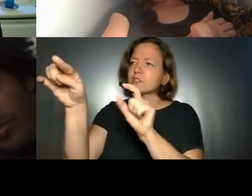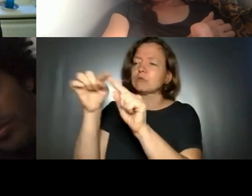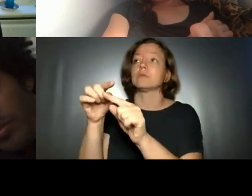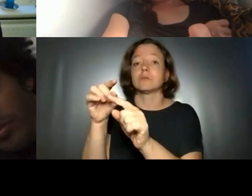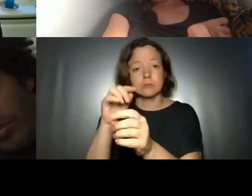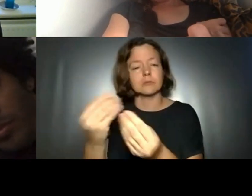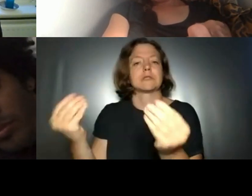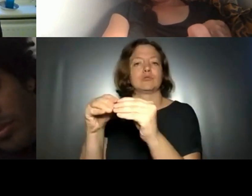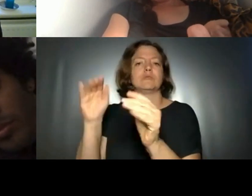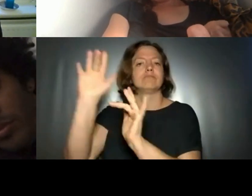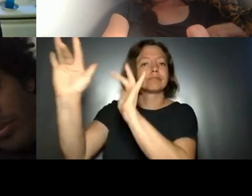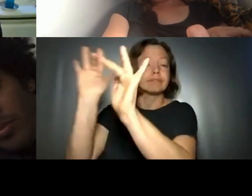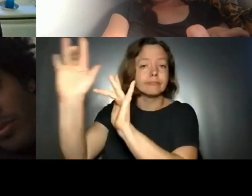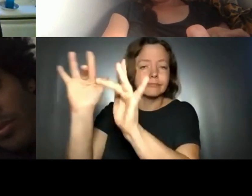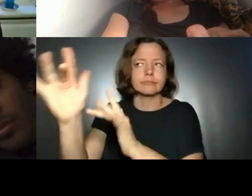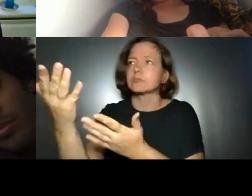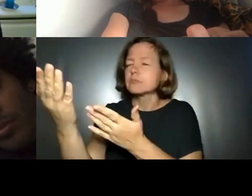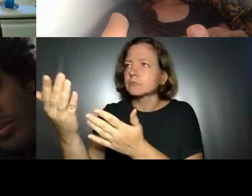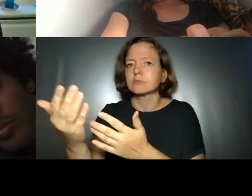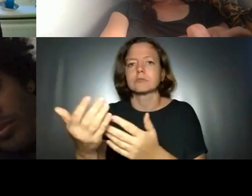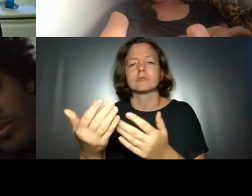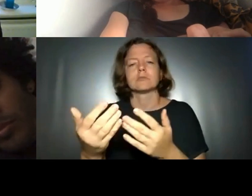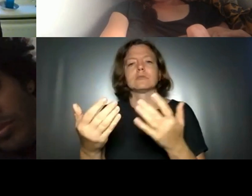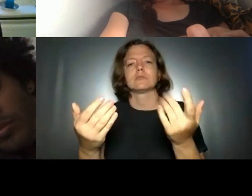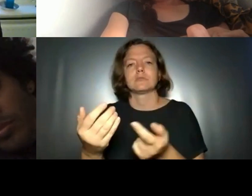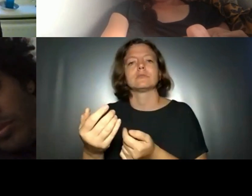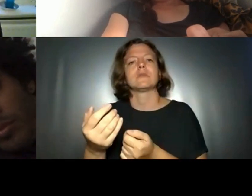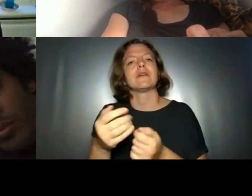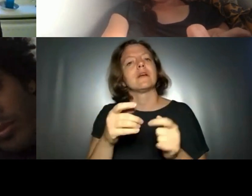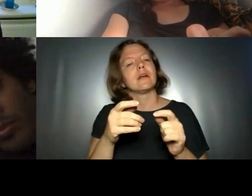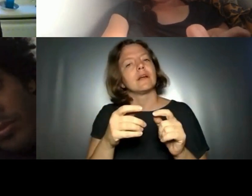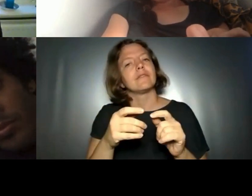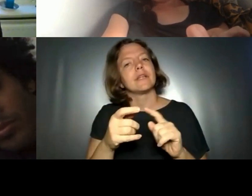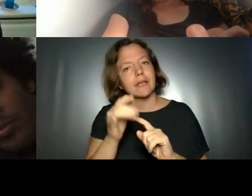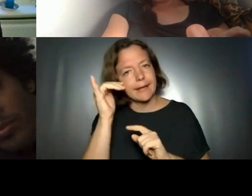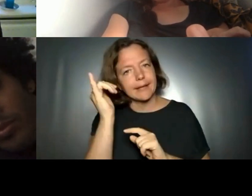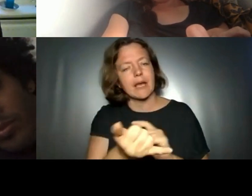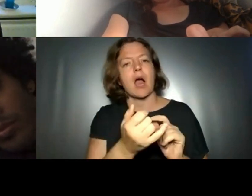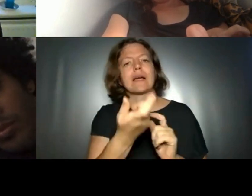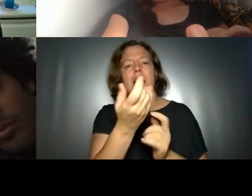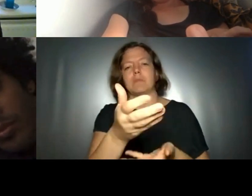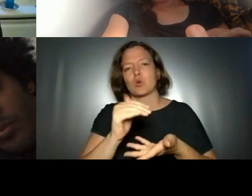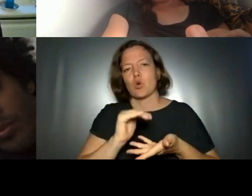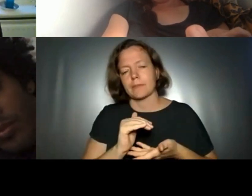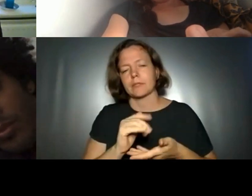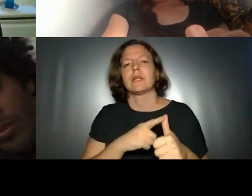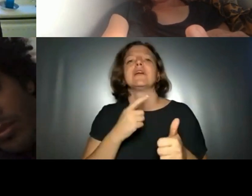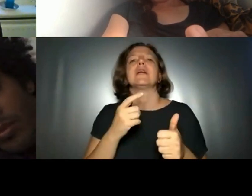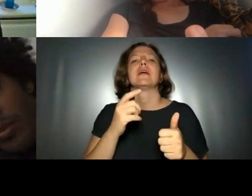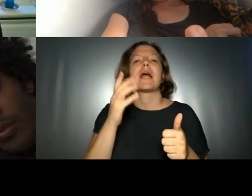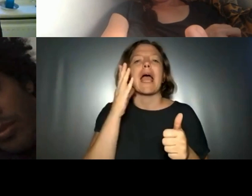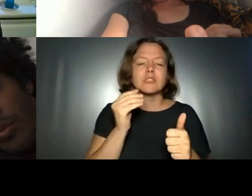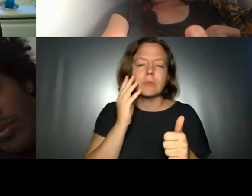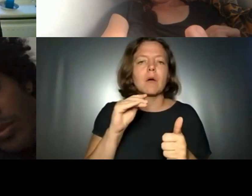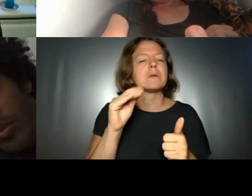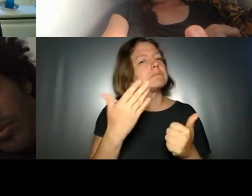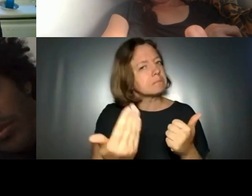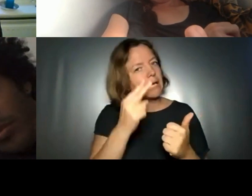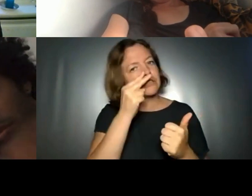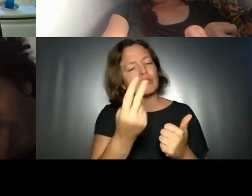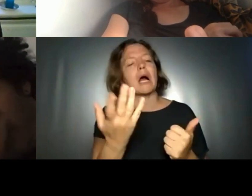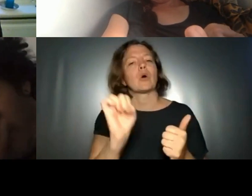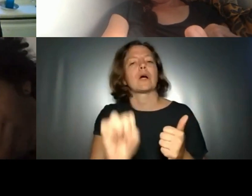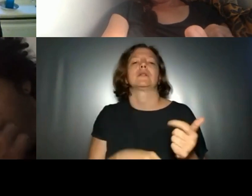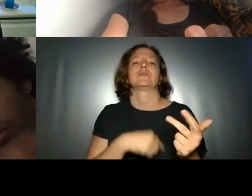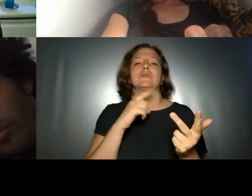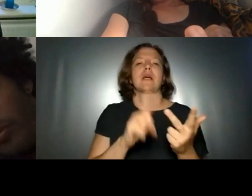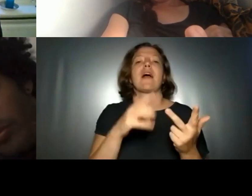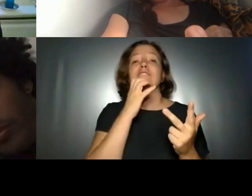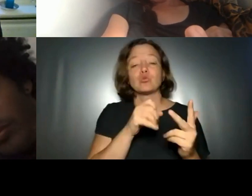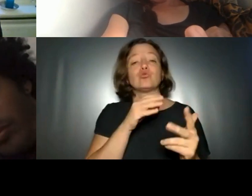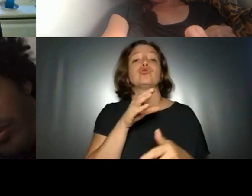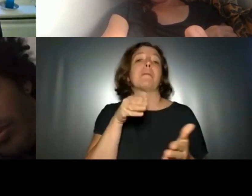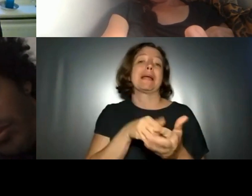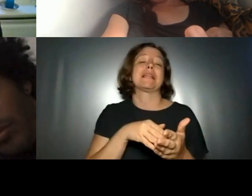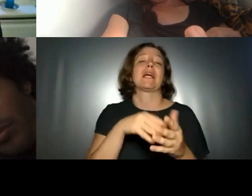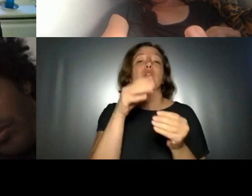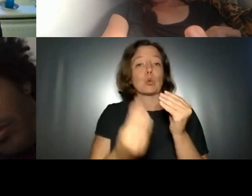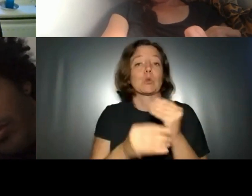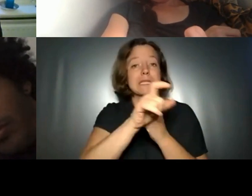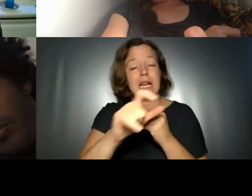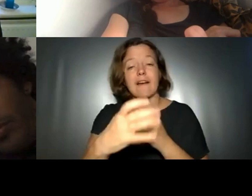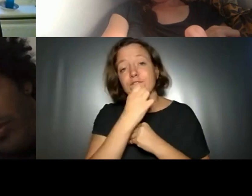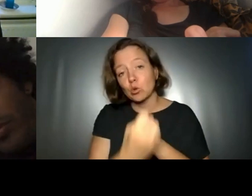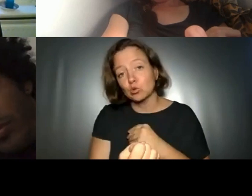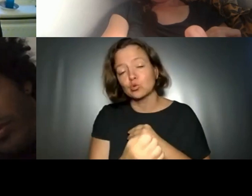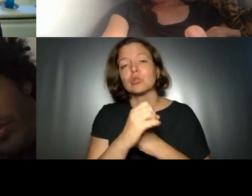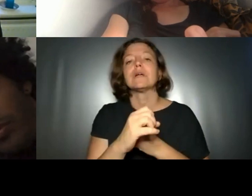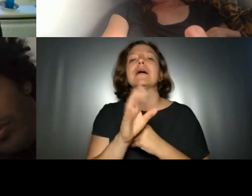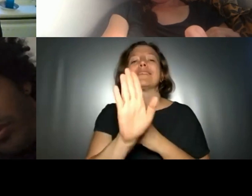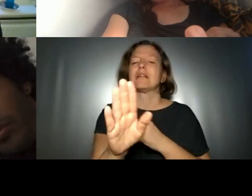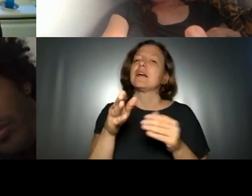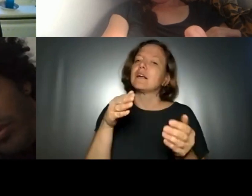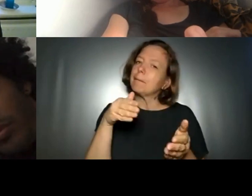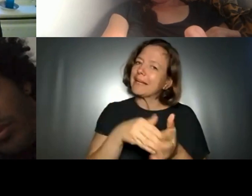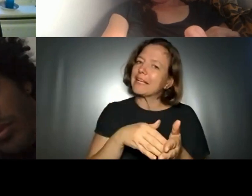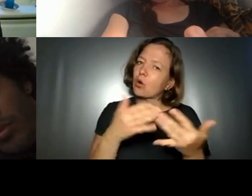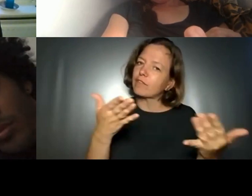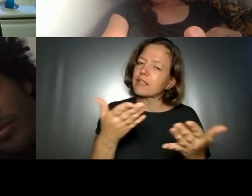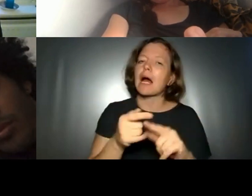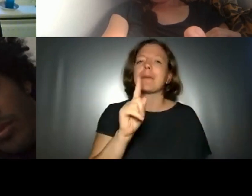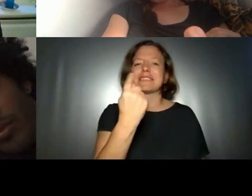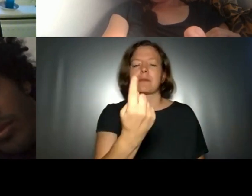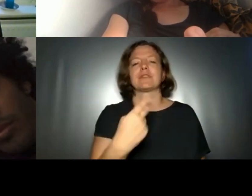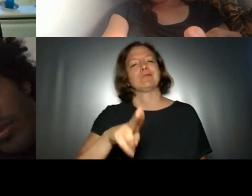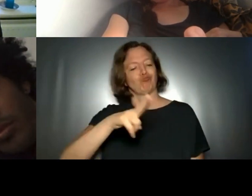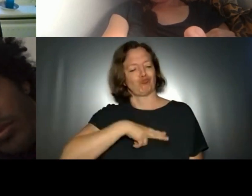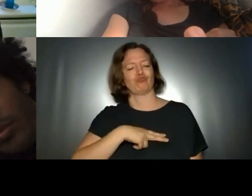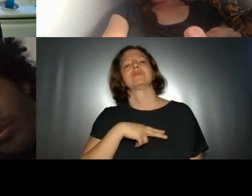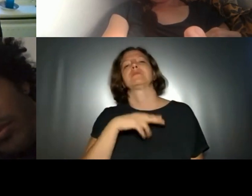You don't have to bring any experience with you. You will be paid. We care about your access requirements. We want disabled artists. We don't care what your disability is as long as you identify. All these things.